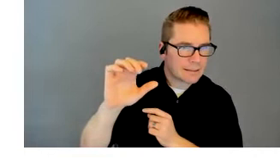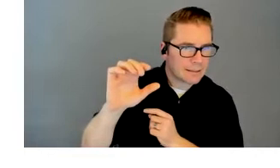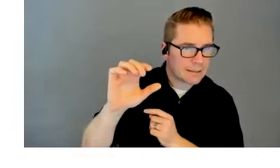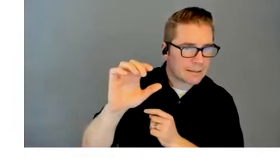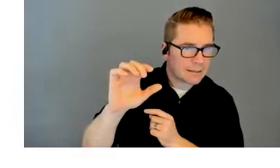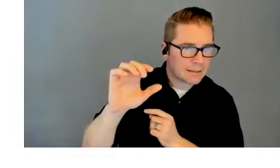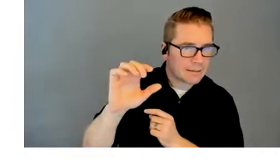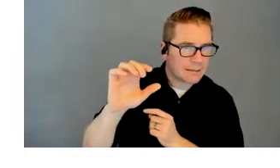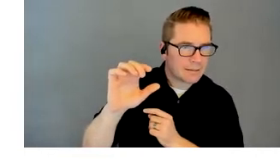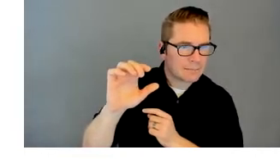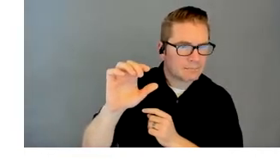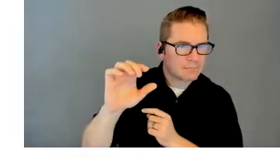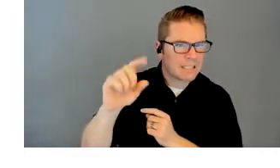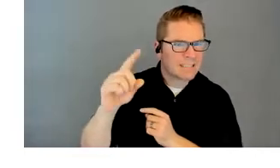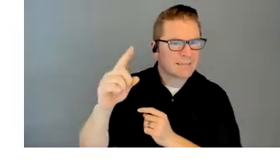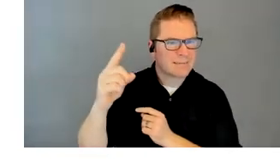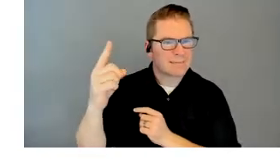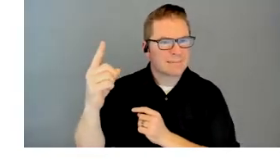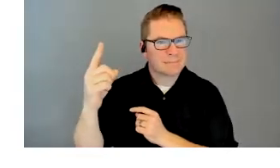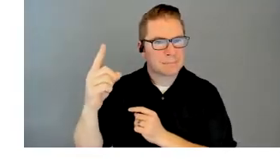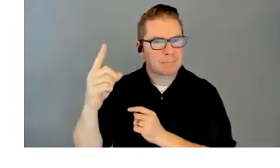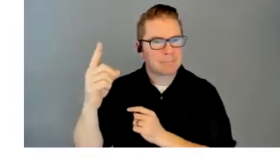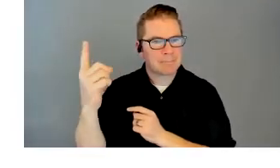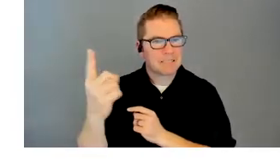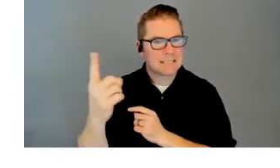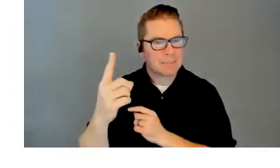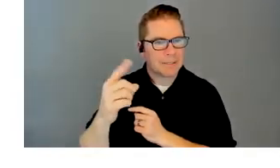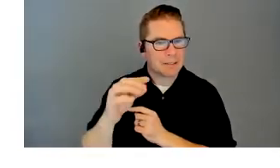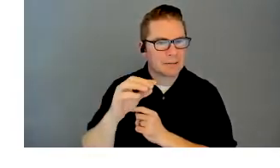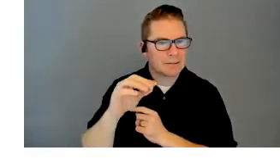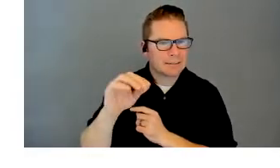This information comes right from the checklist. I really don't want to read it, but I will.